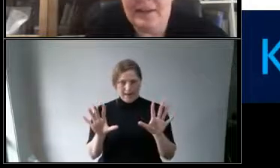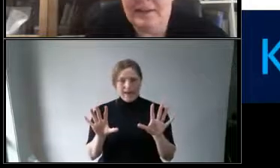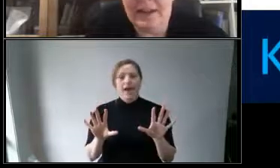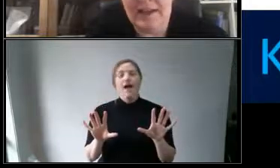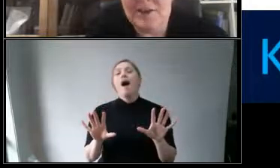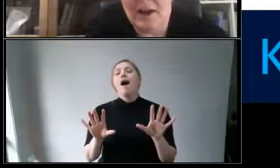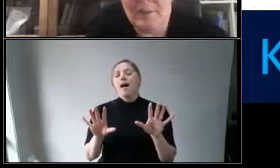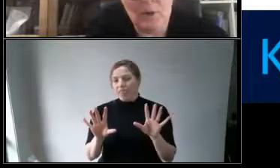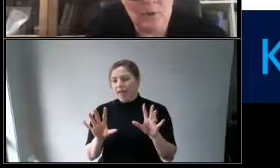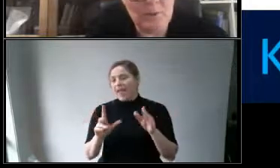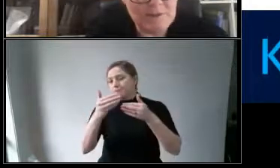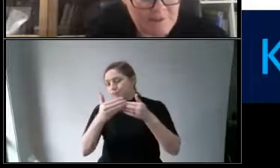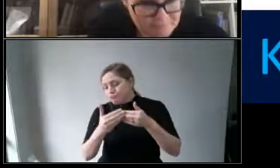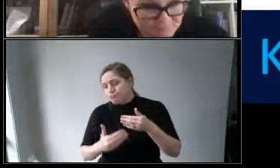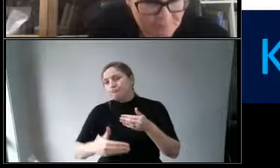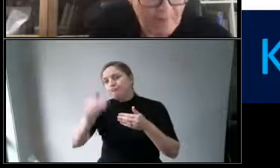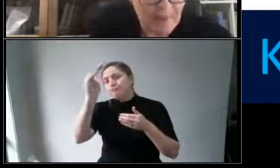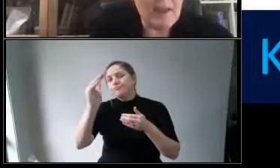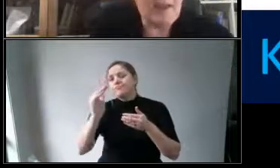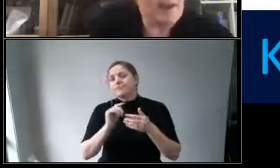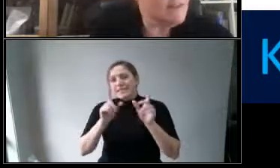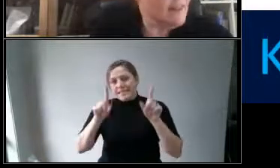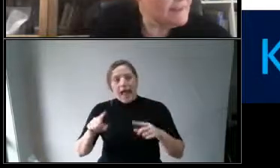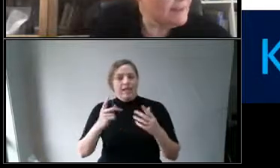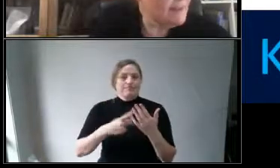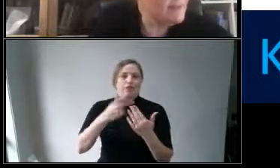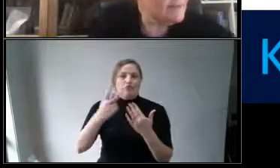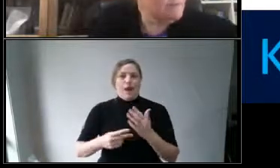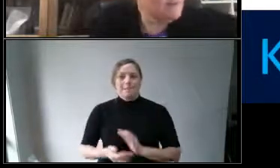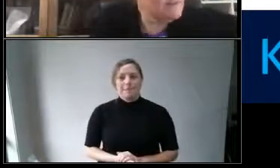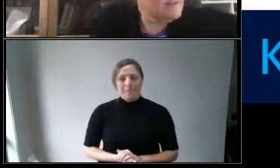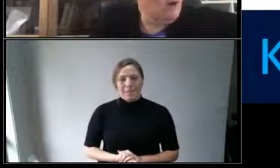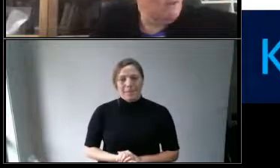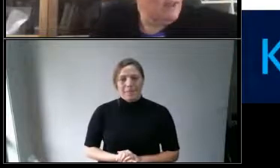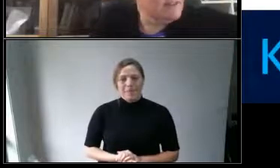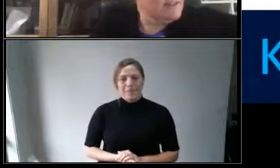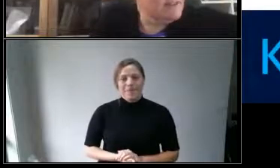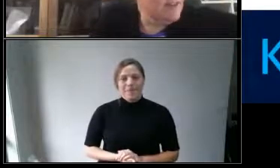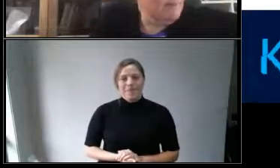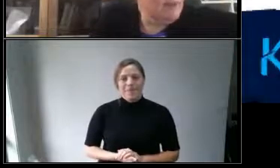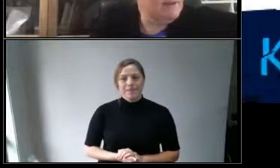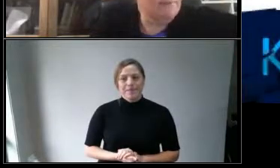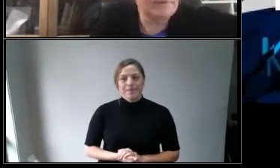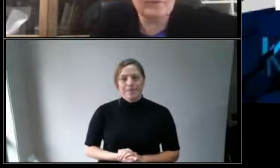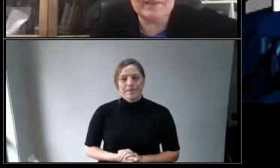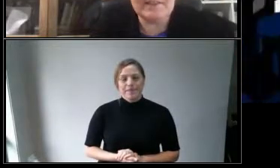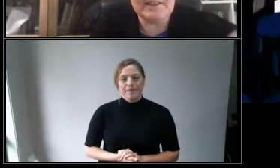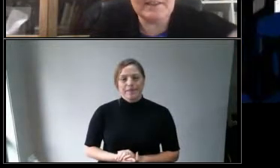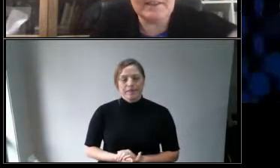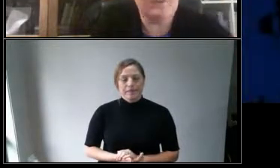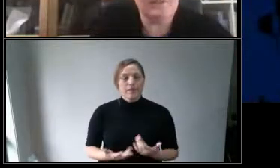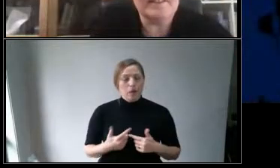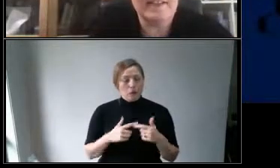then time onwards so that's some of the nuts and bolts now i've had a number of questions sort of